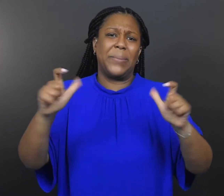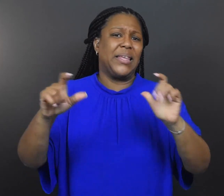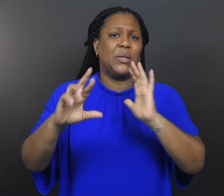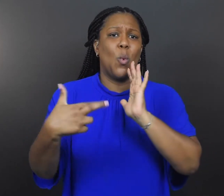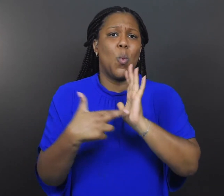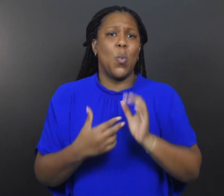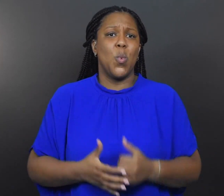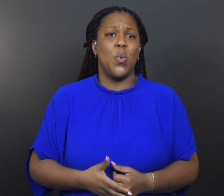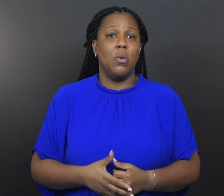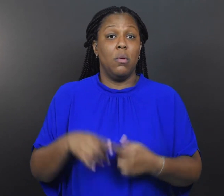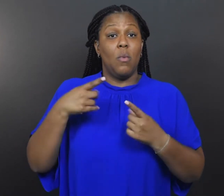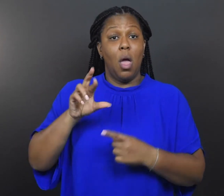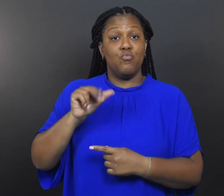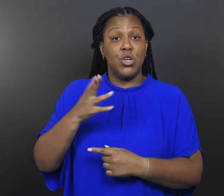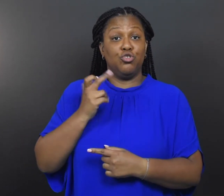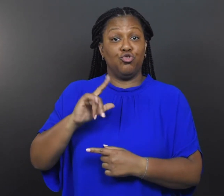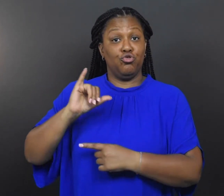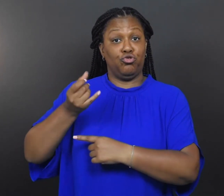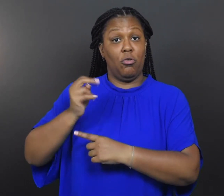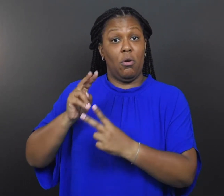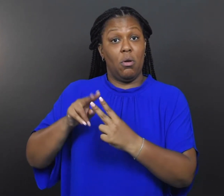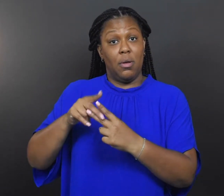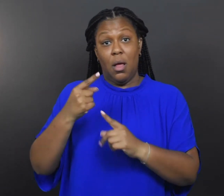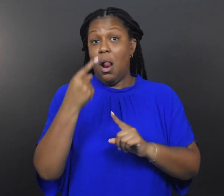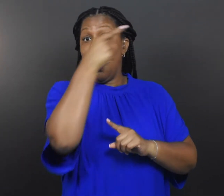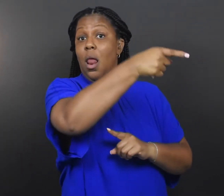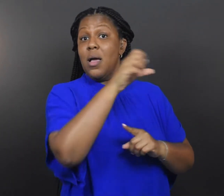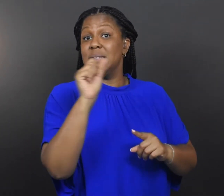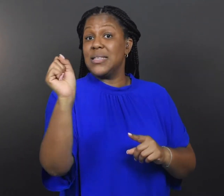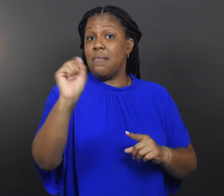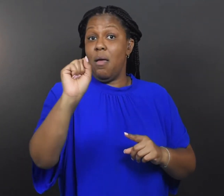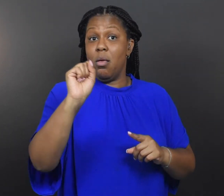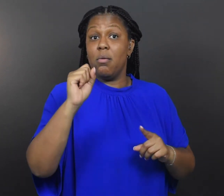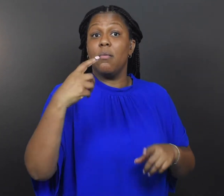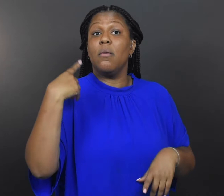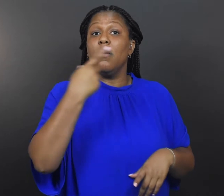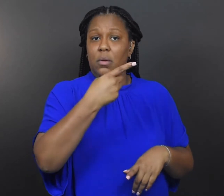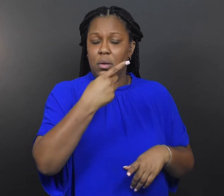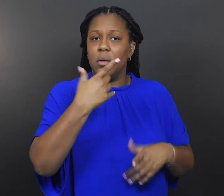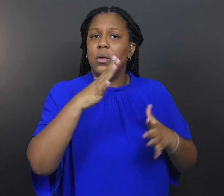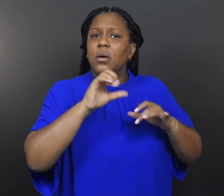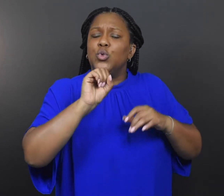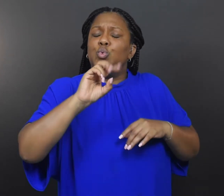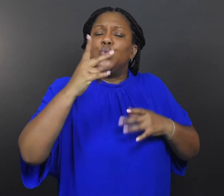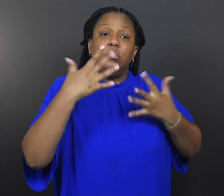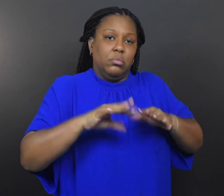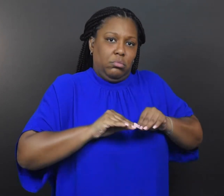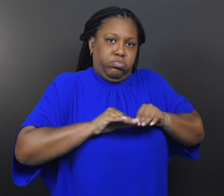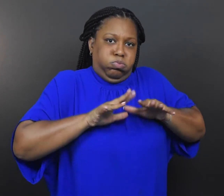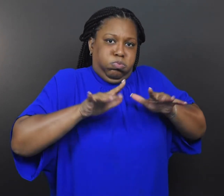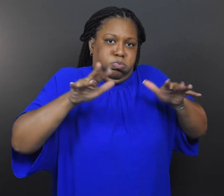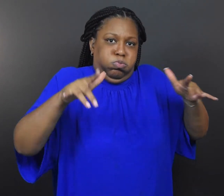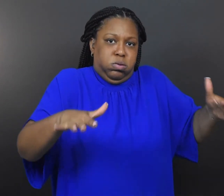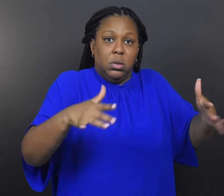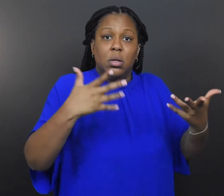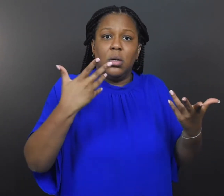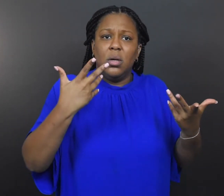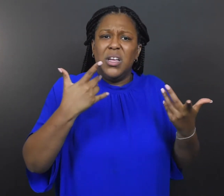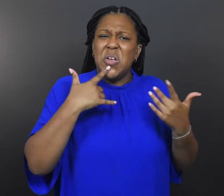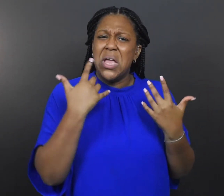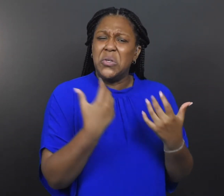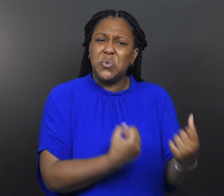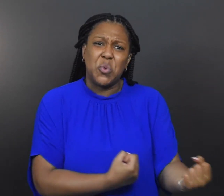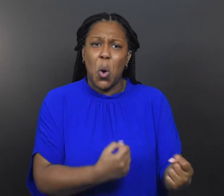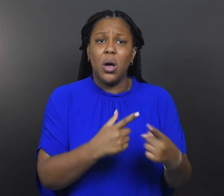While Rachael and Jon were in Seattle, super-spreader outbreaks ravaged eldercare facilities outside